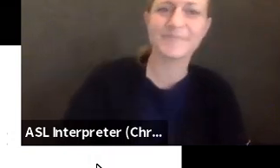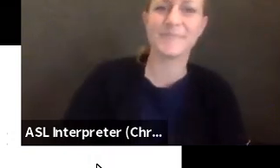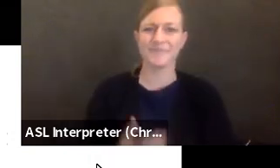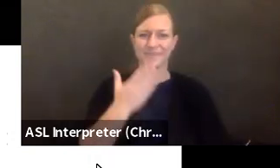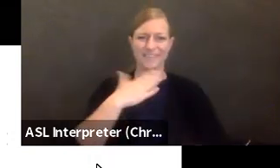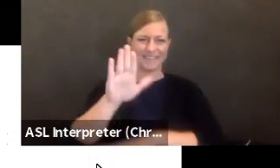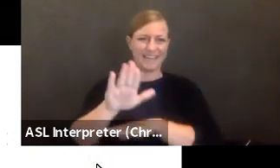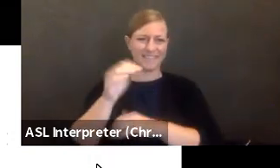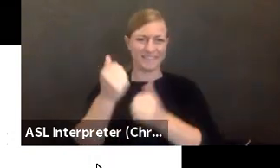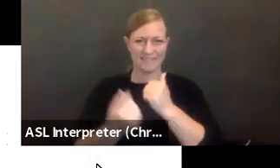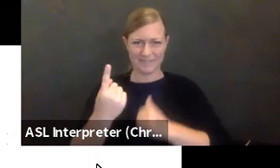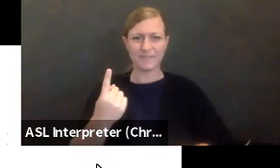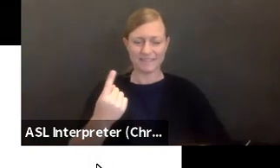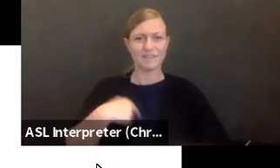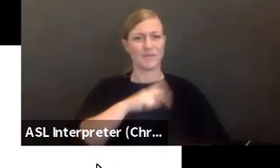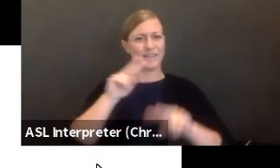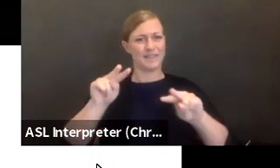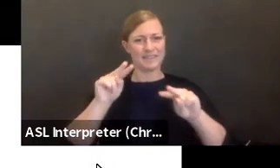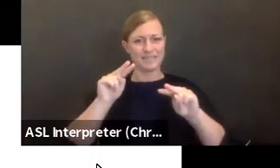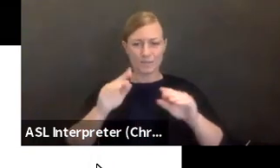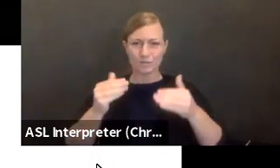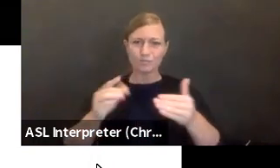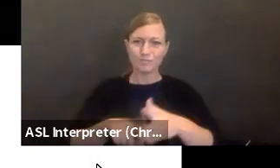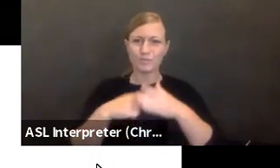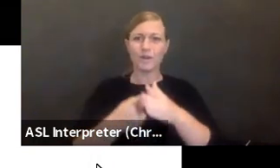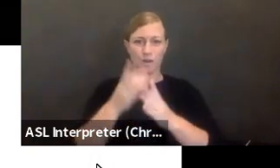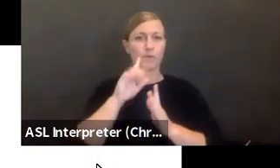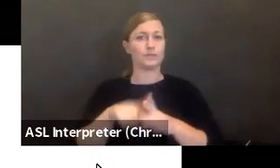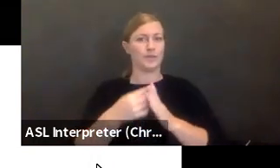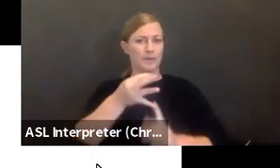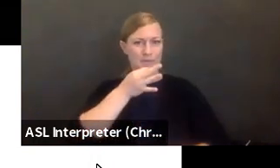ANDREW: